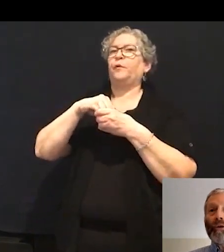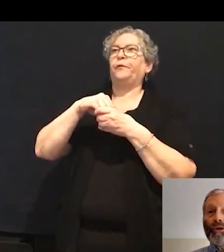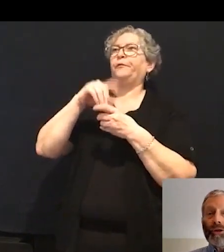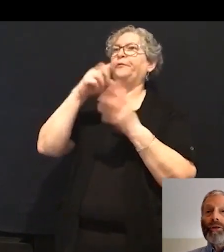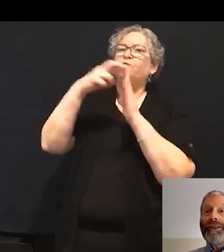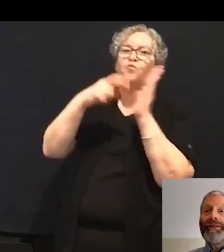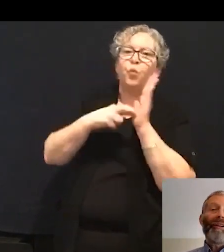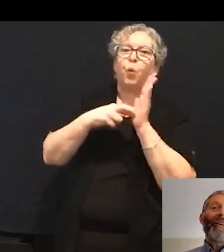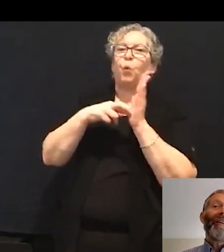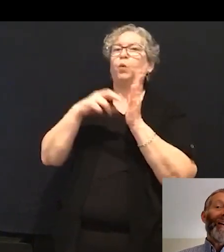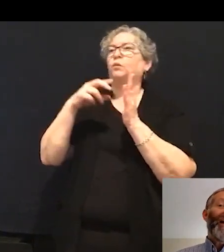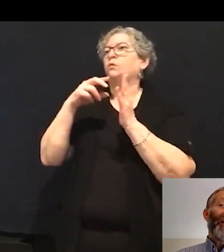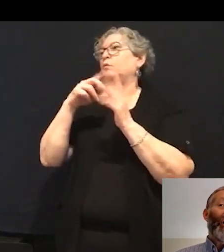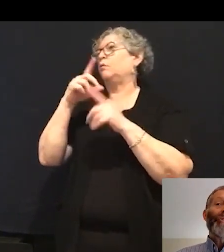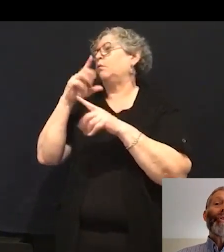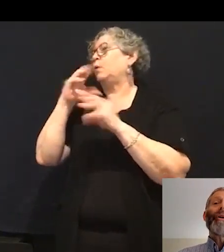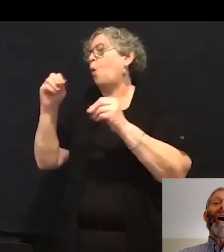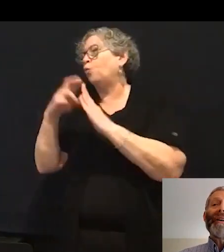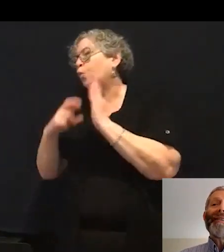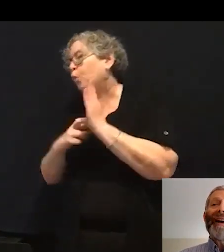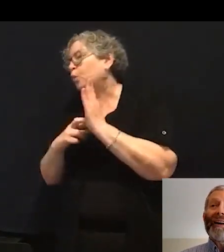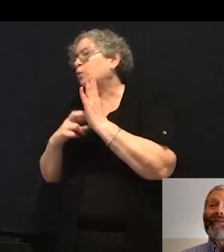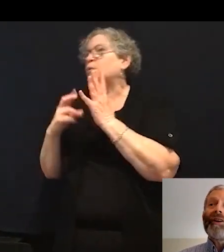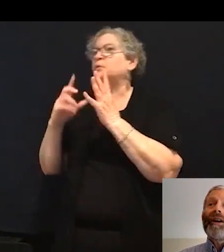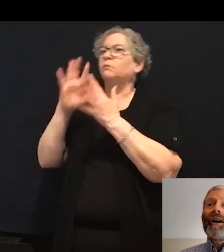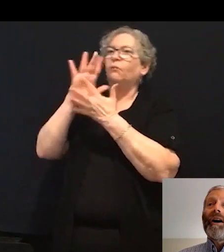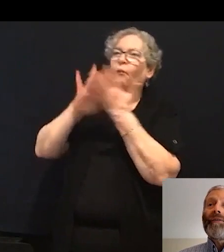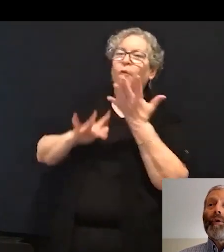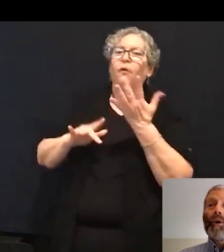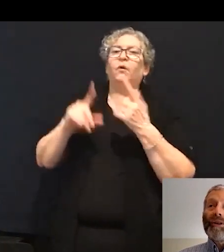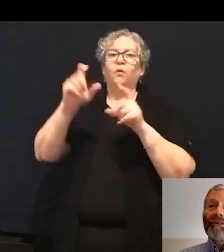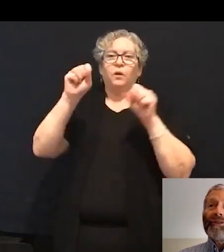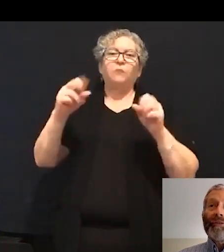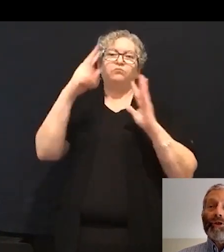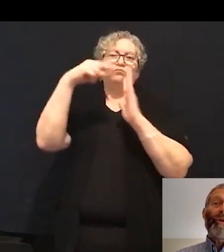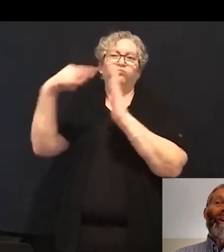criteria and also contacts for these different trial sponsors